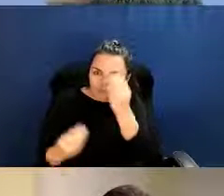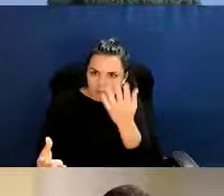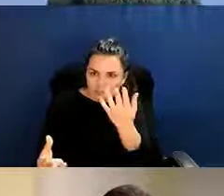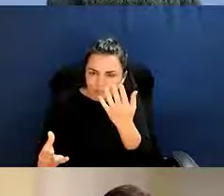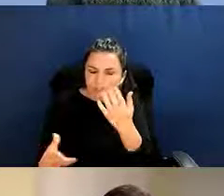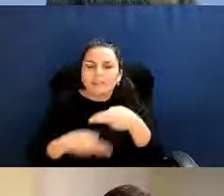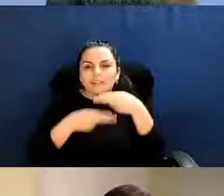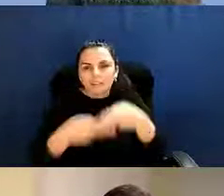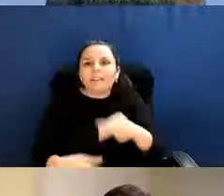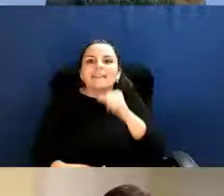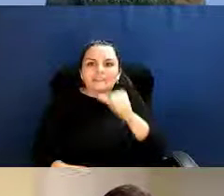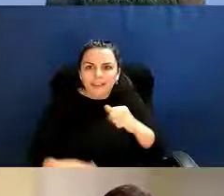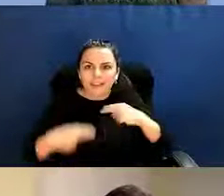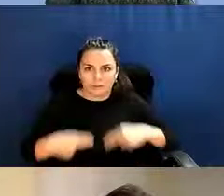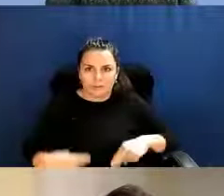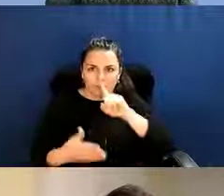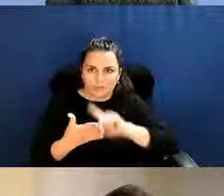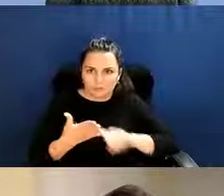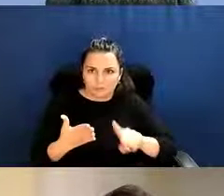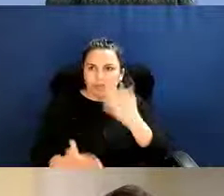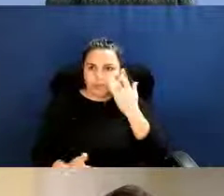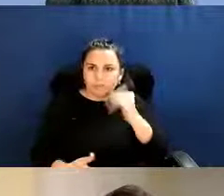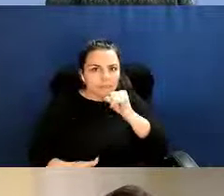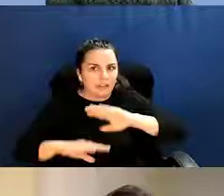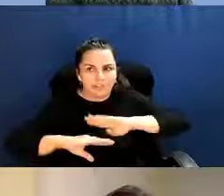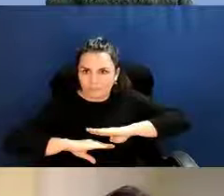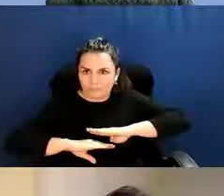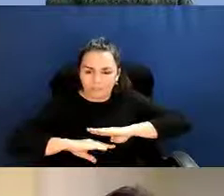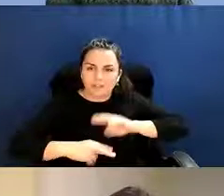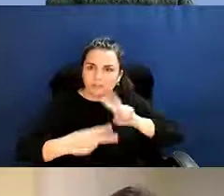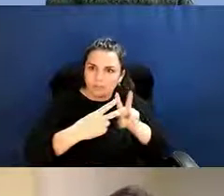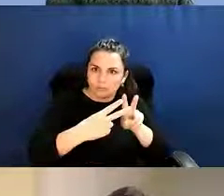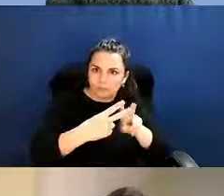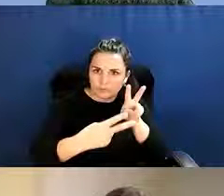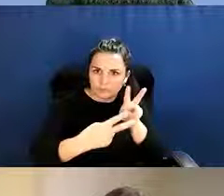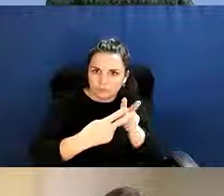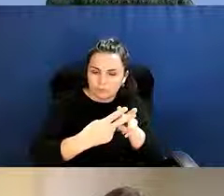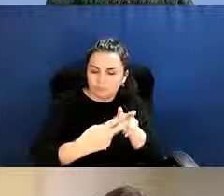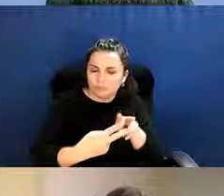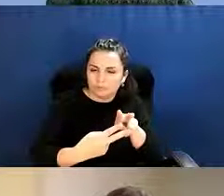because it would not satisfy either one or two of the definitions of human subjects.